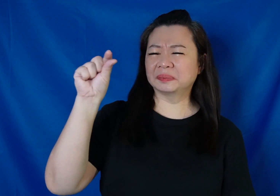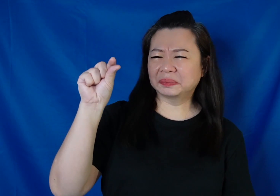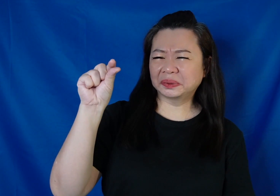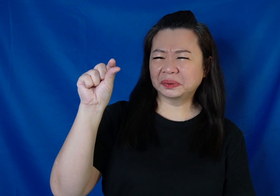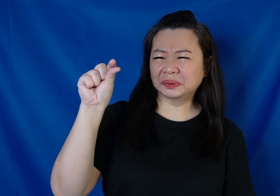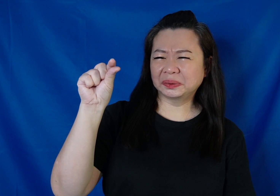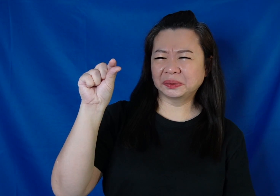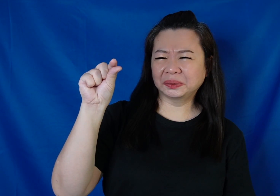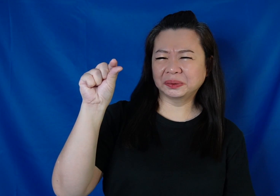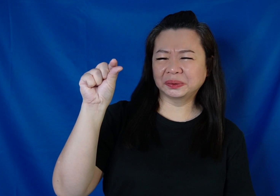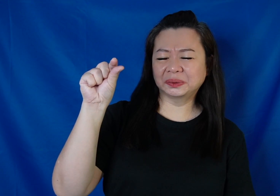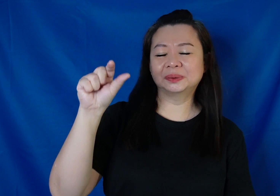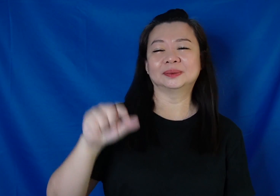LITTLE-BIT, little, a bit